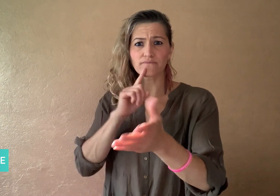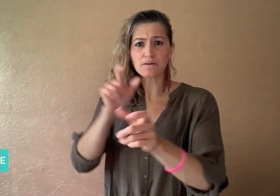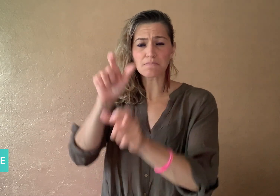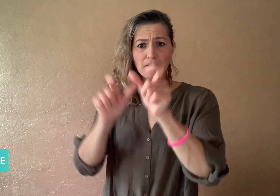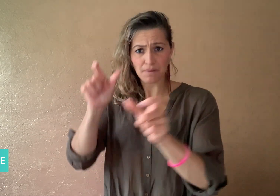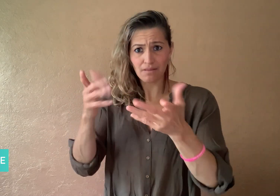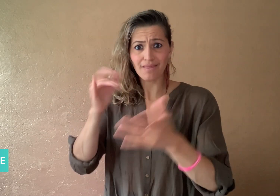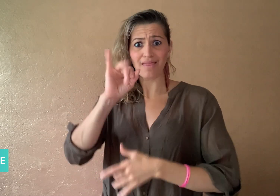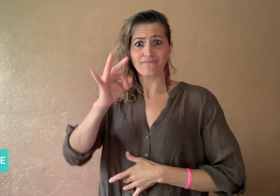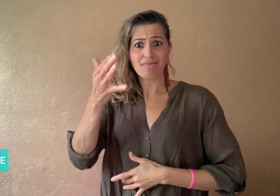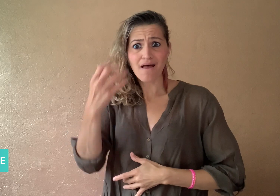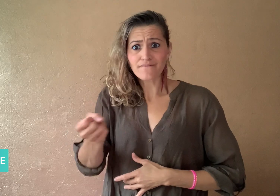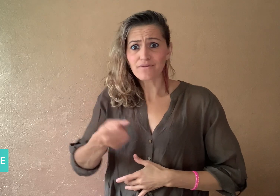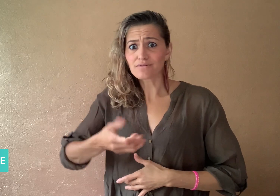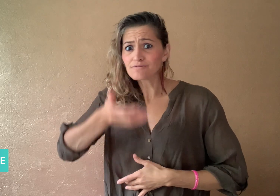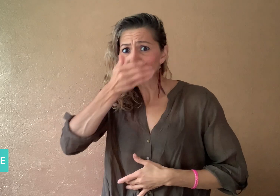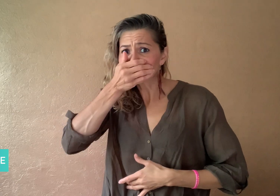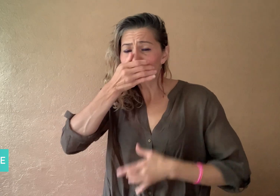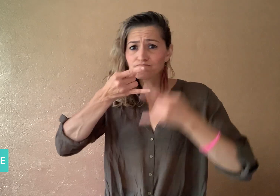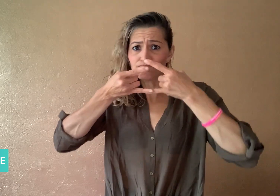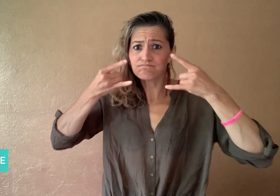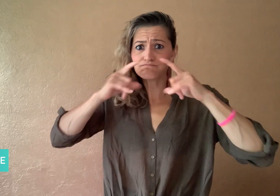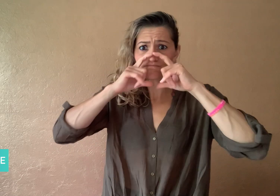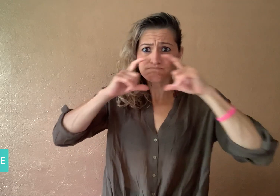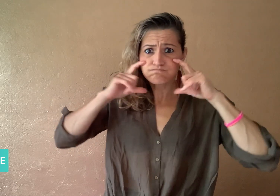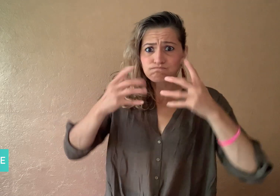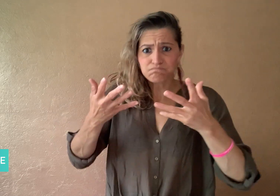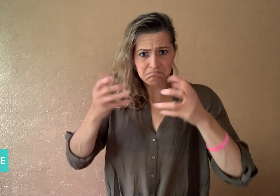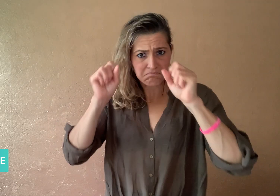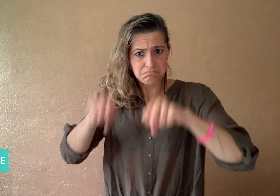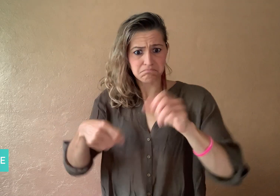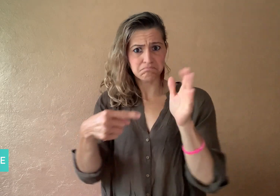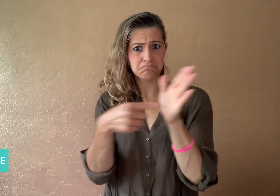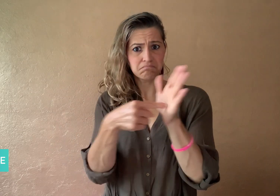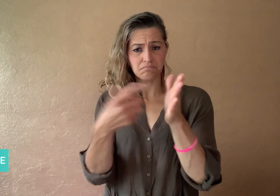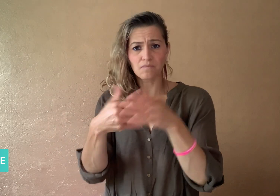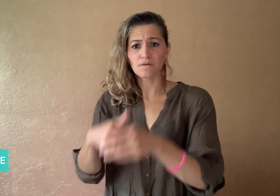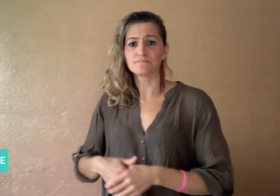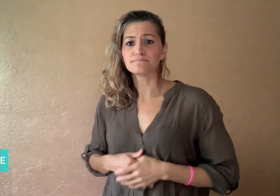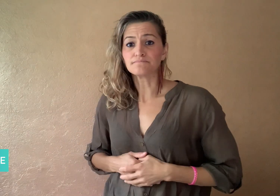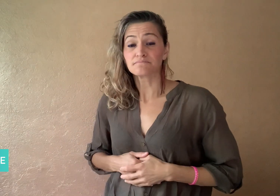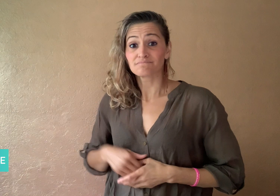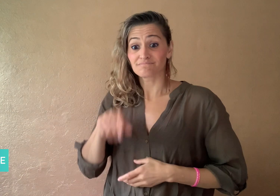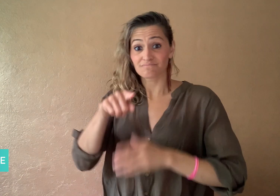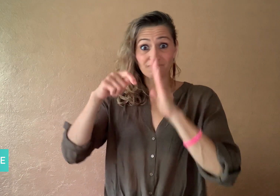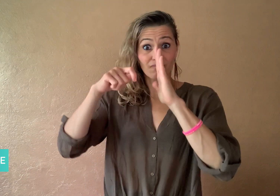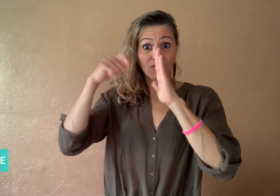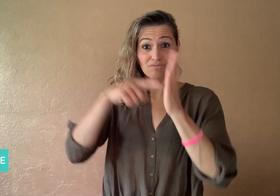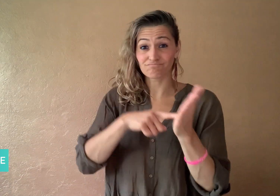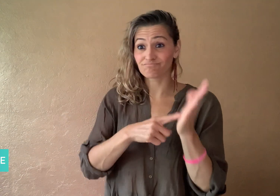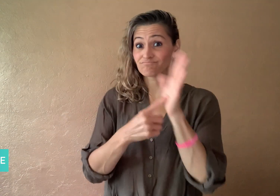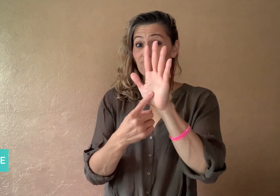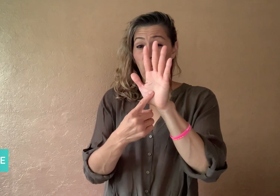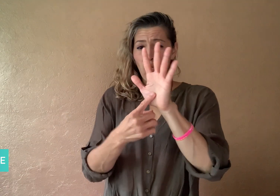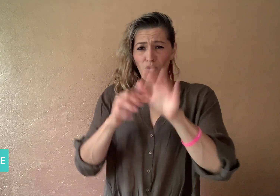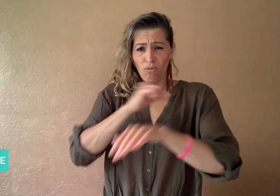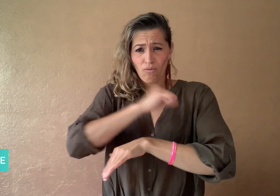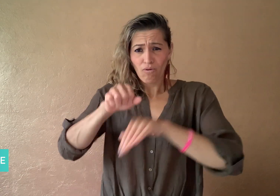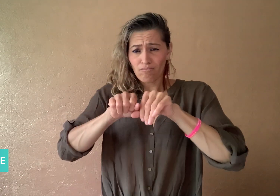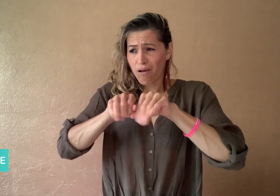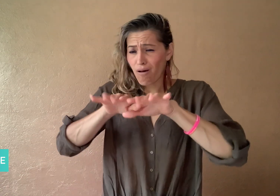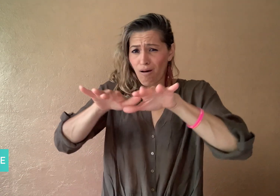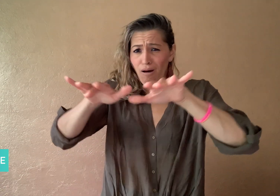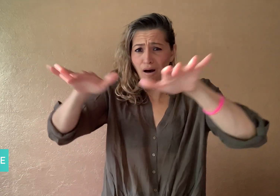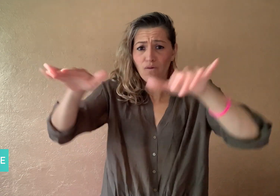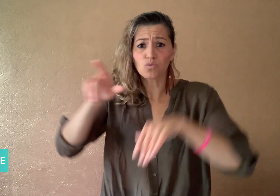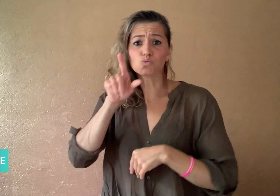while wearing a facemask. The video went viral on Twitter